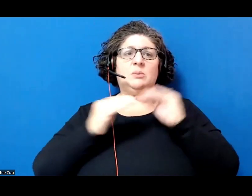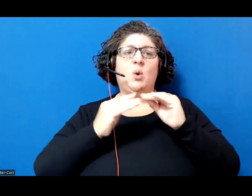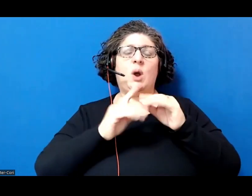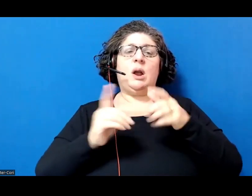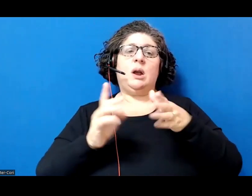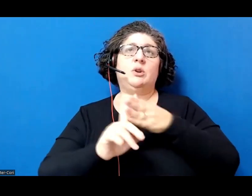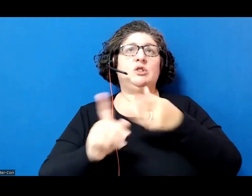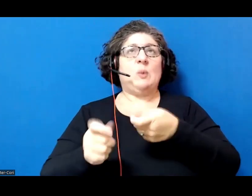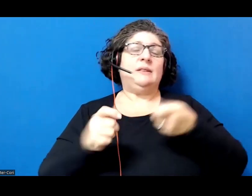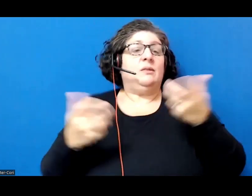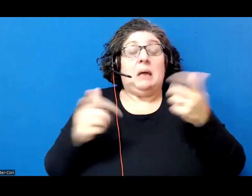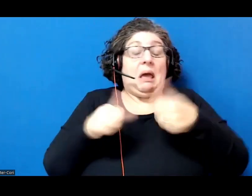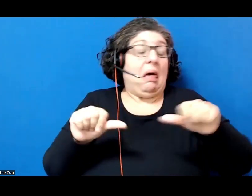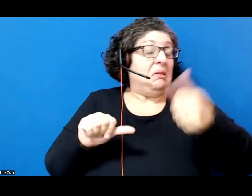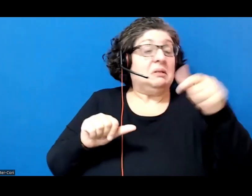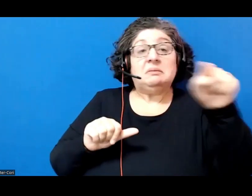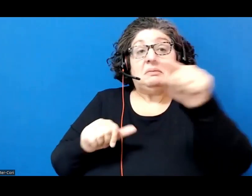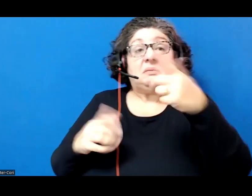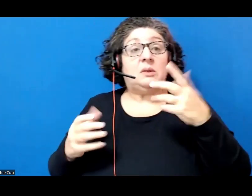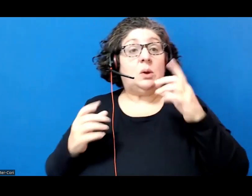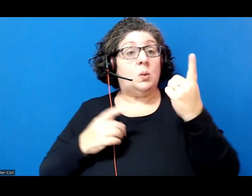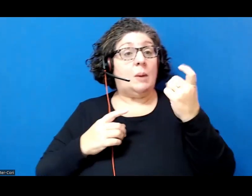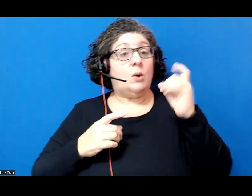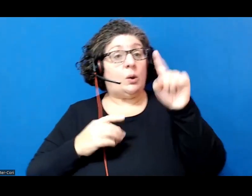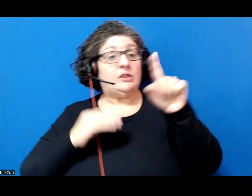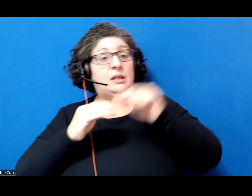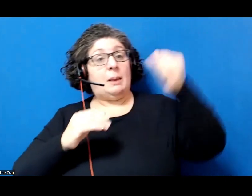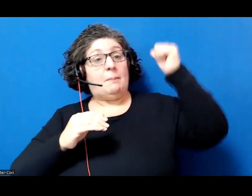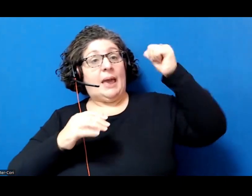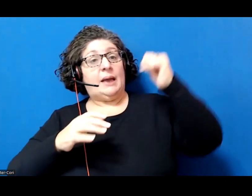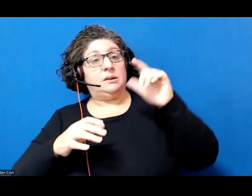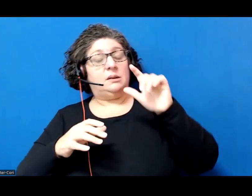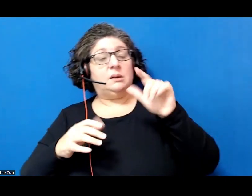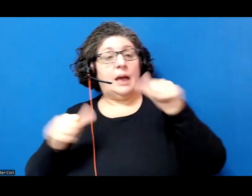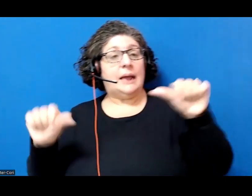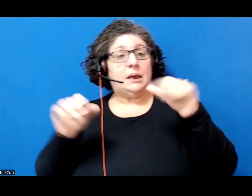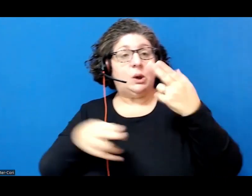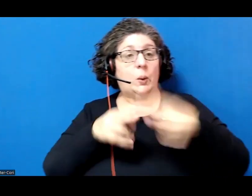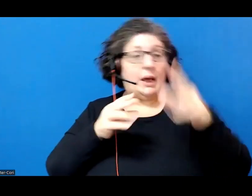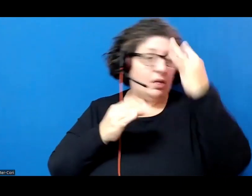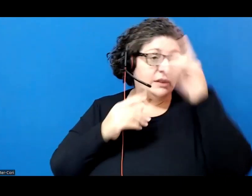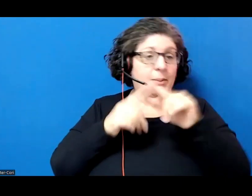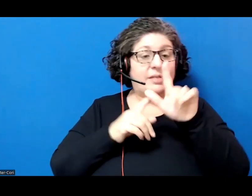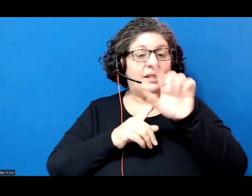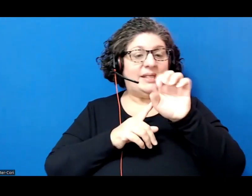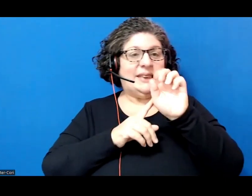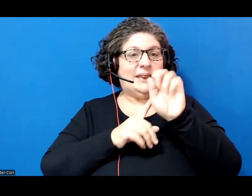We have one more question in the back we want to get to. Any other quick thoughts about the leak?